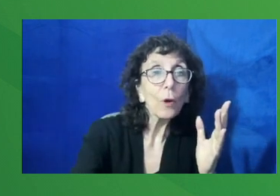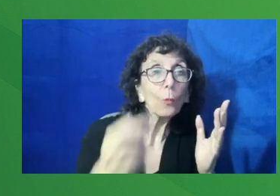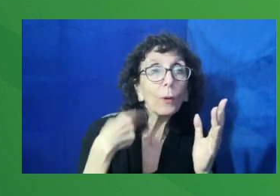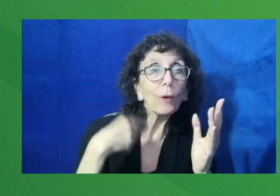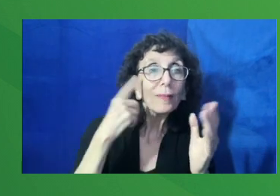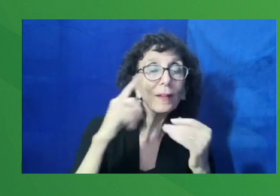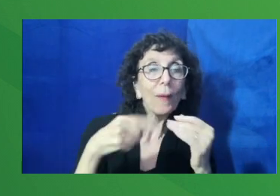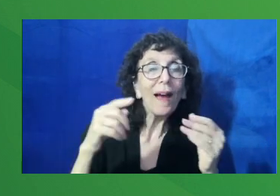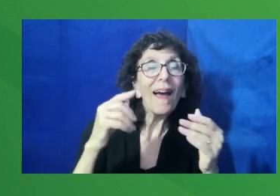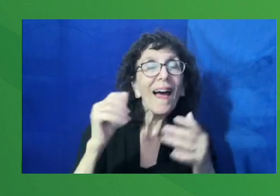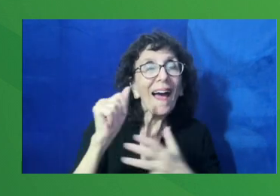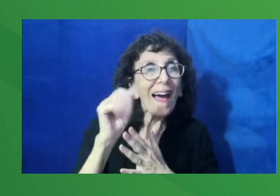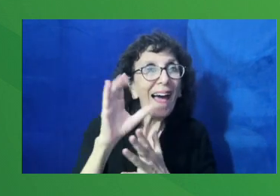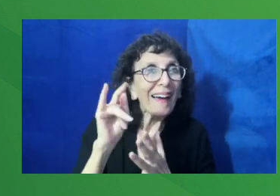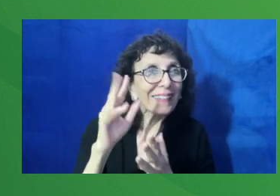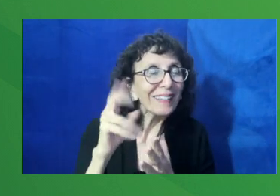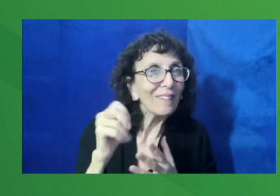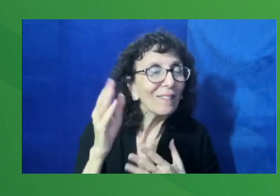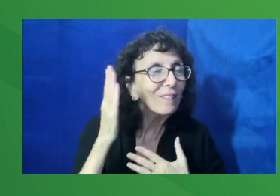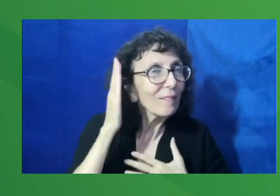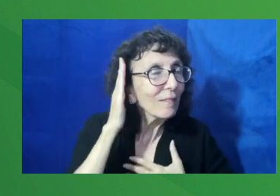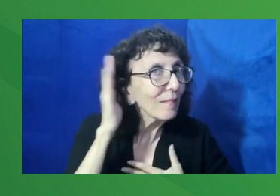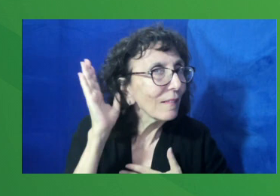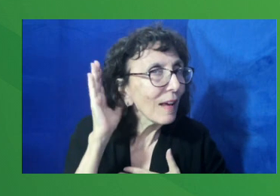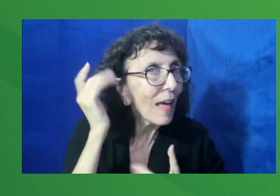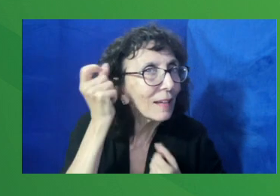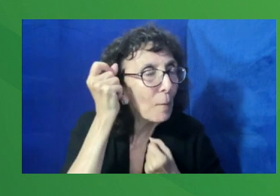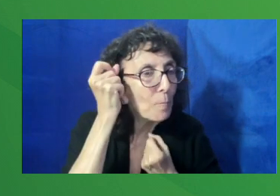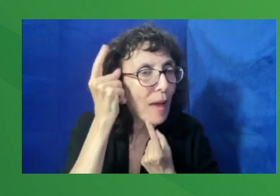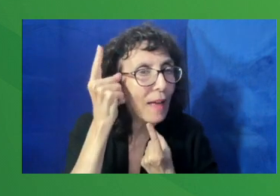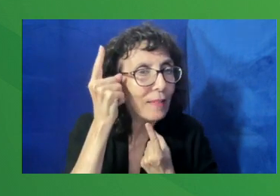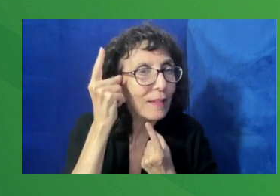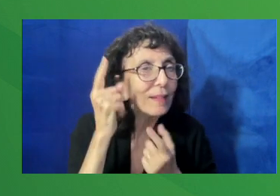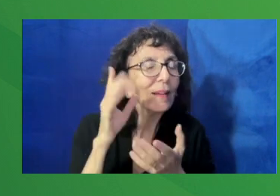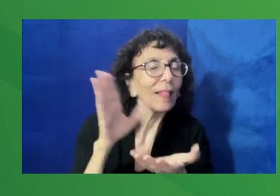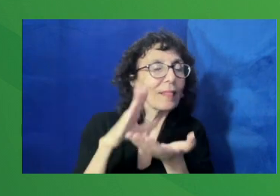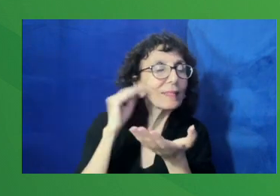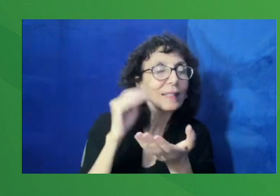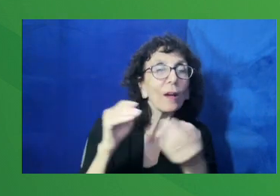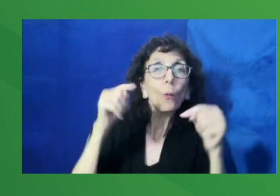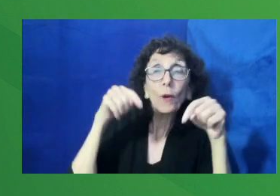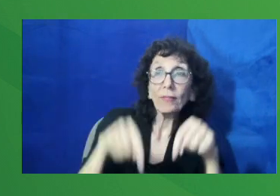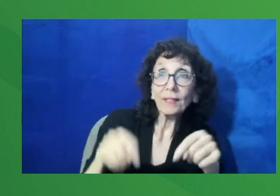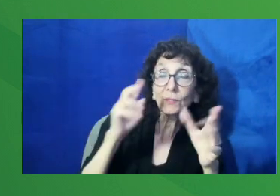empathic listening. And what AEL taught us and what it taught us in this research that informed